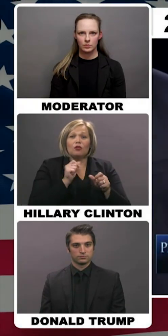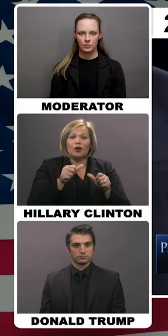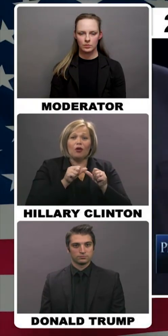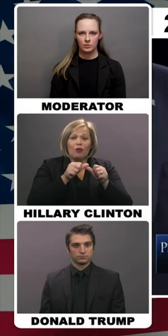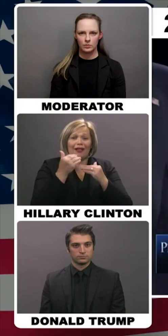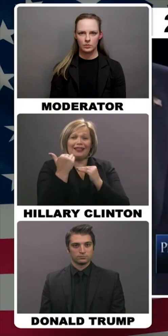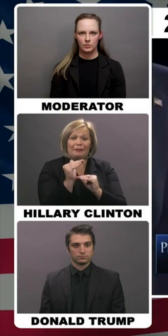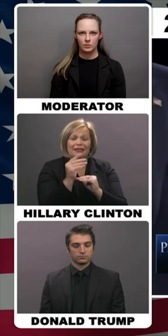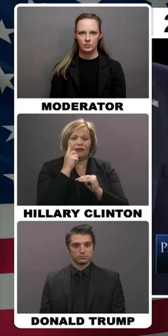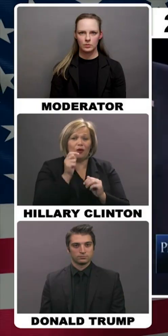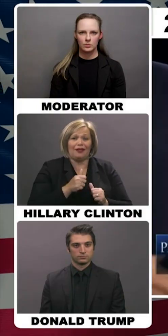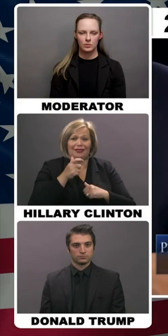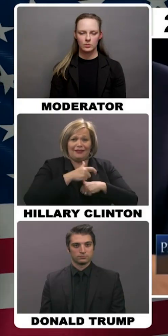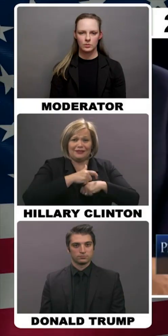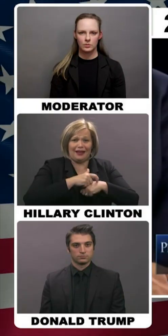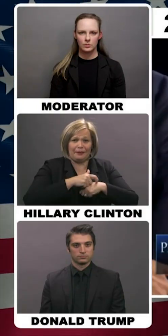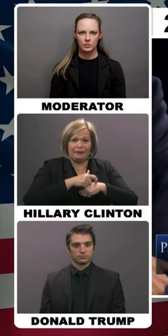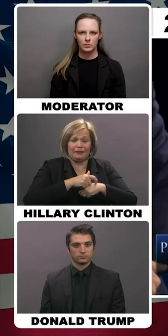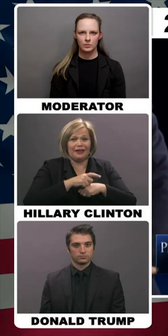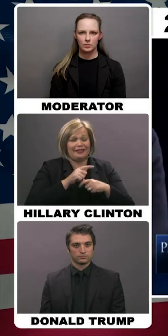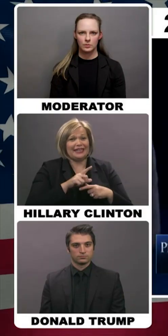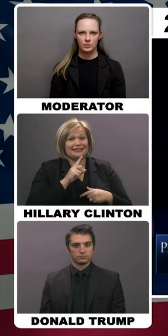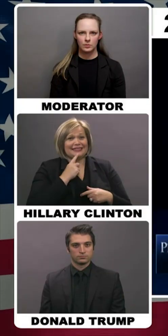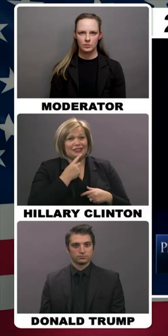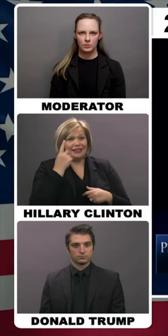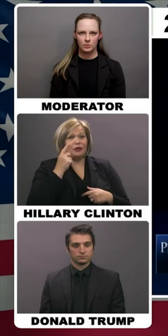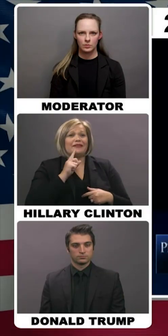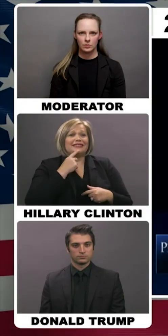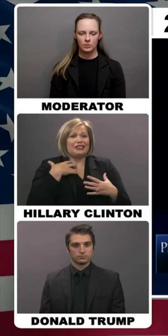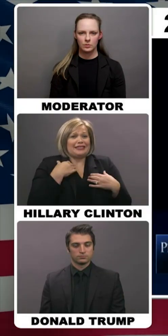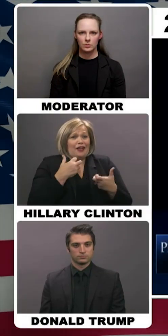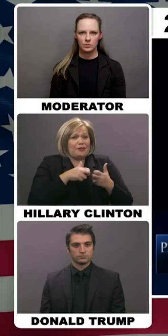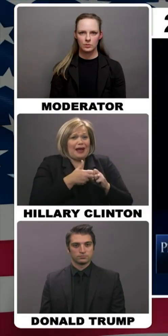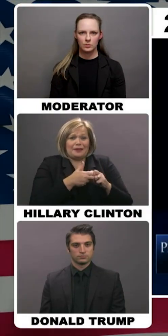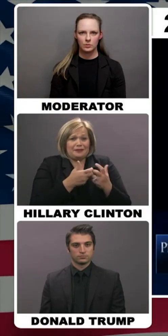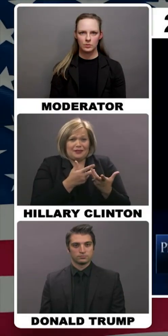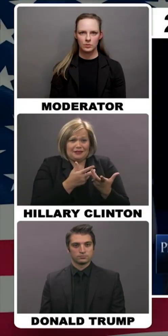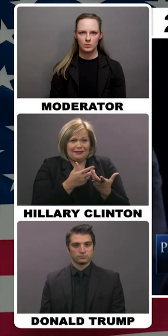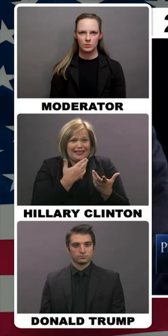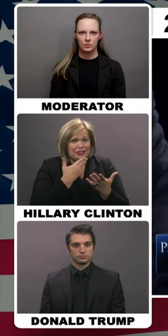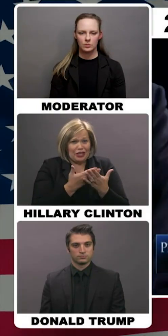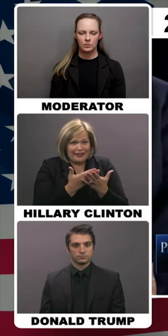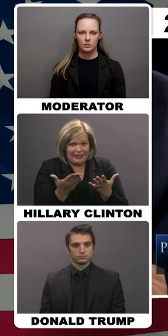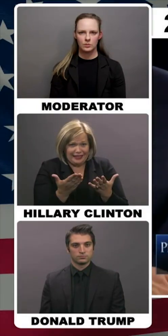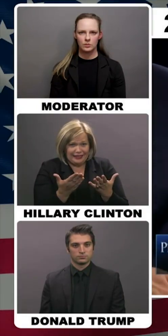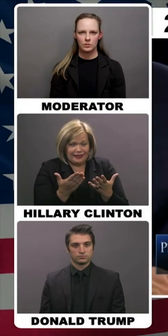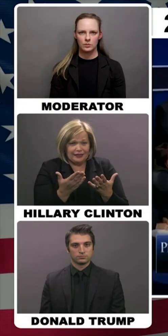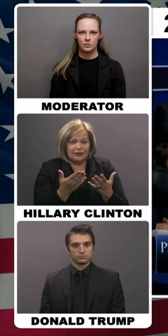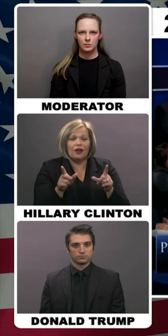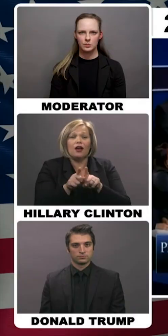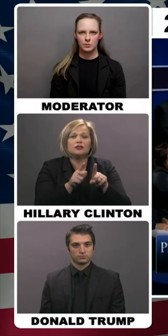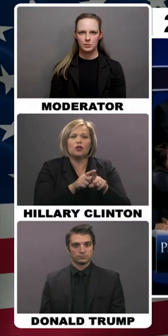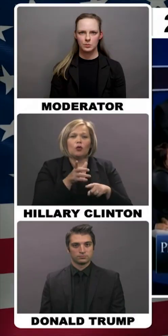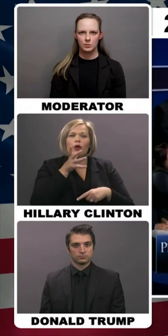which is a big deal if you have serious health problems. Number three, women can't be charged more than men